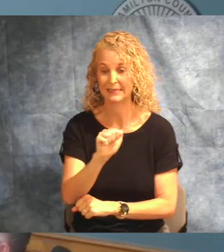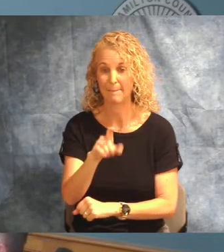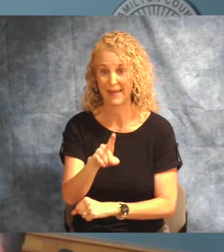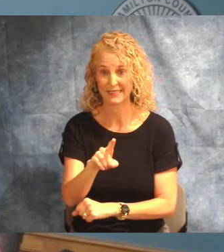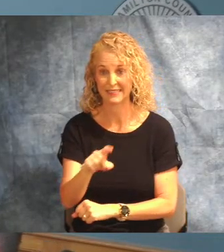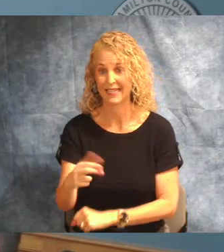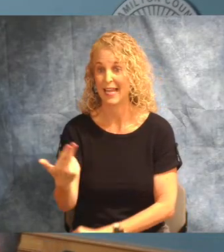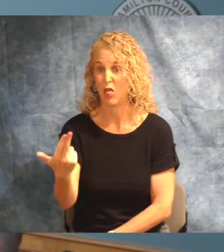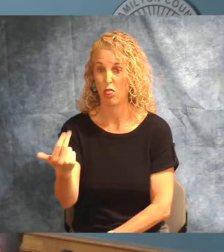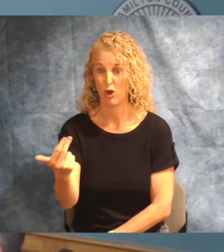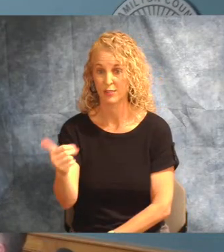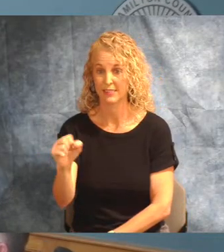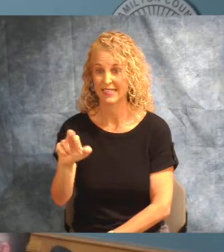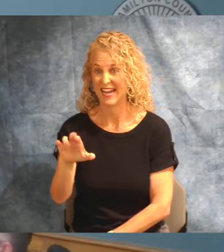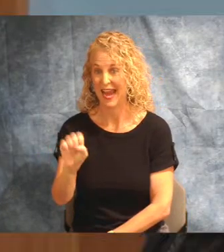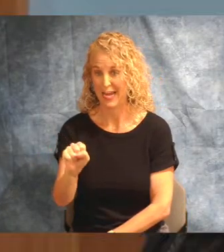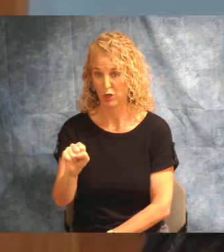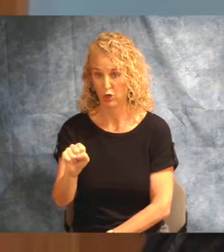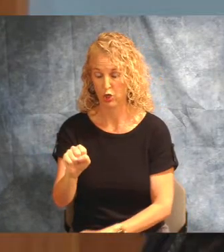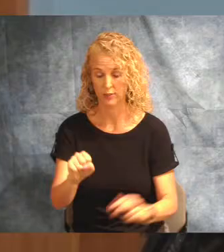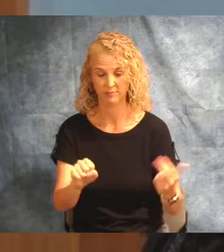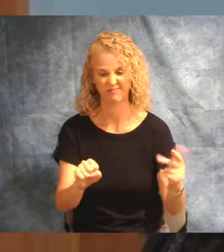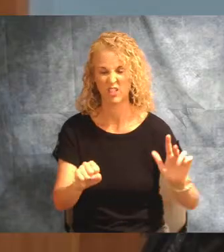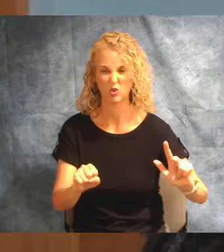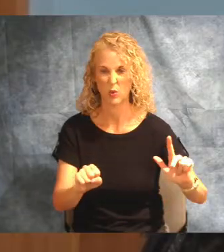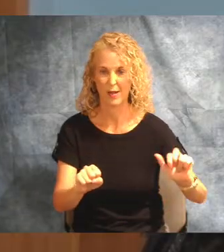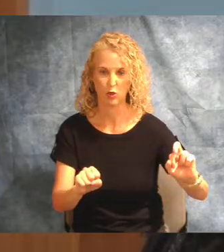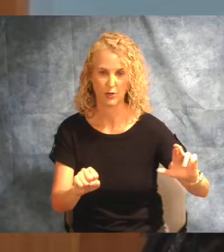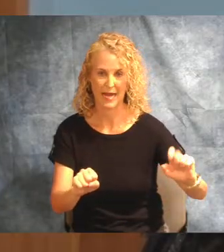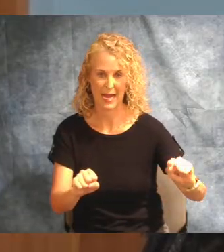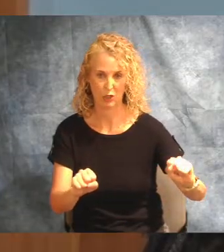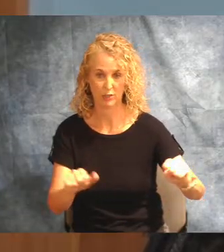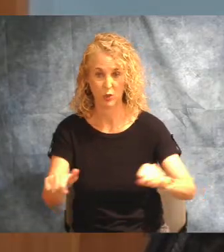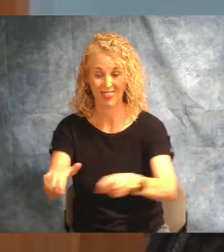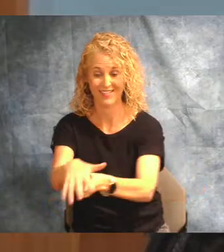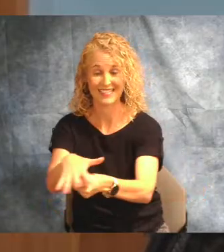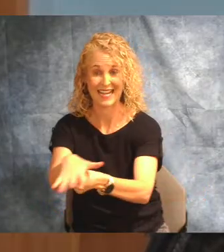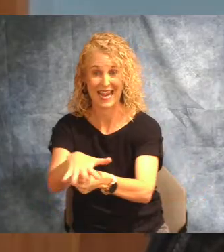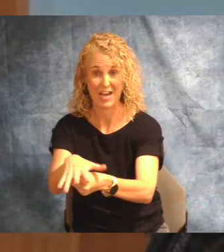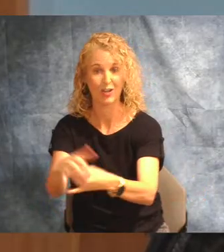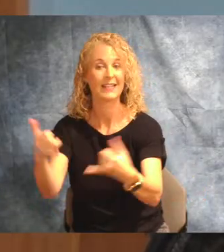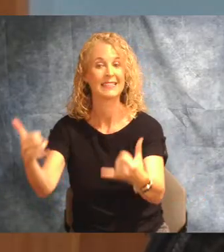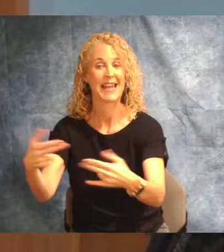23ish acre site that's had a long-standing lease with what is now called Cincinnati West Soccer